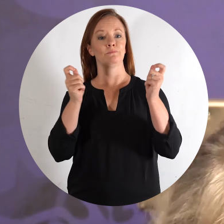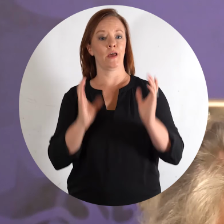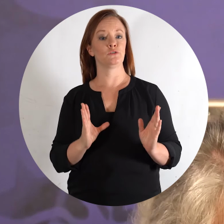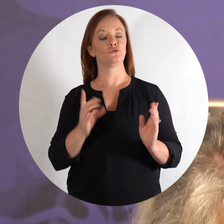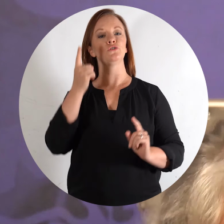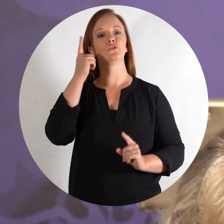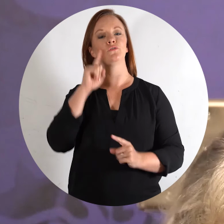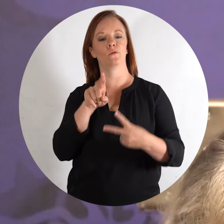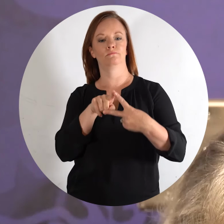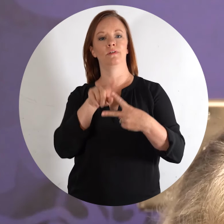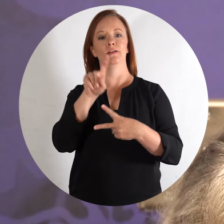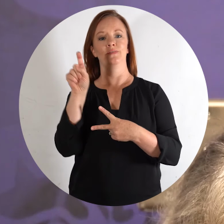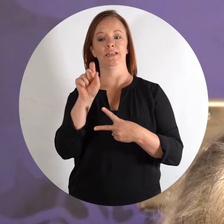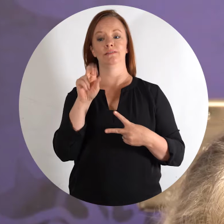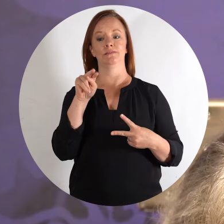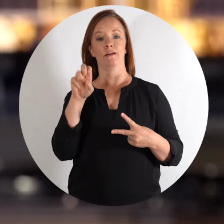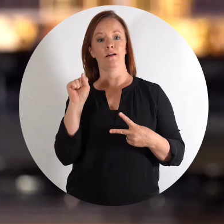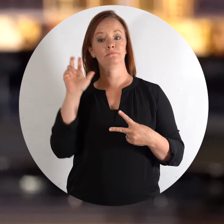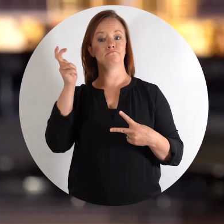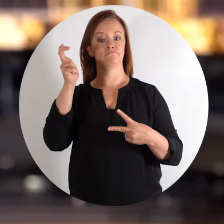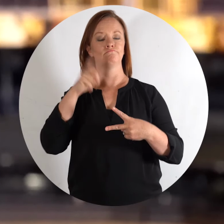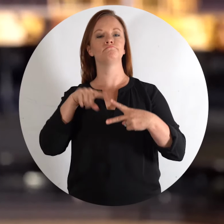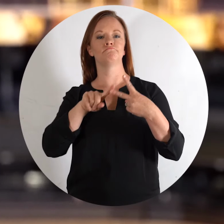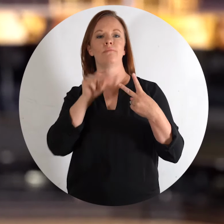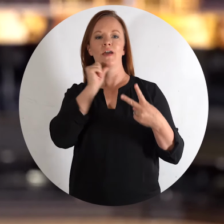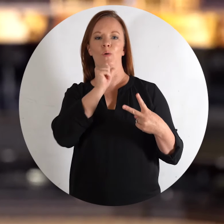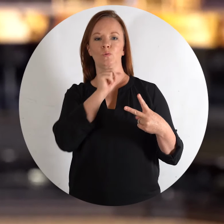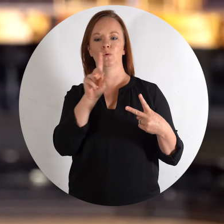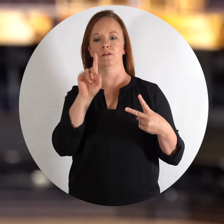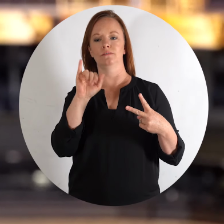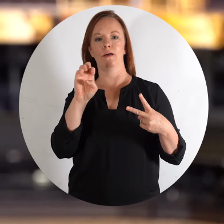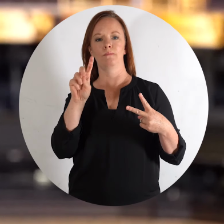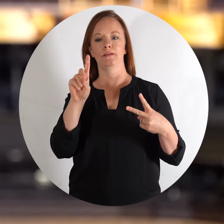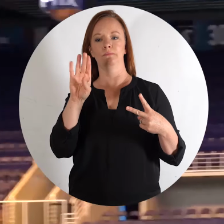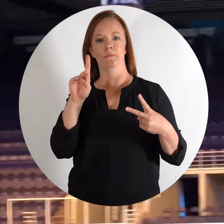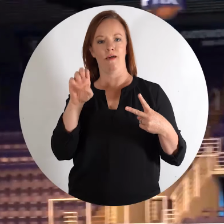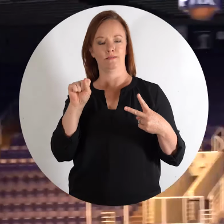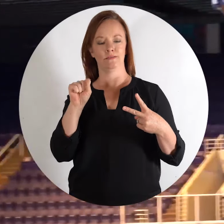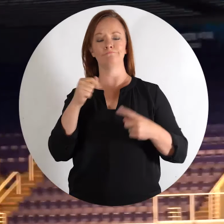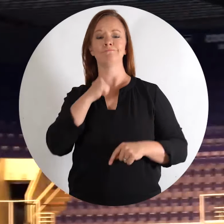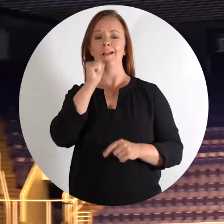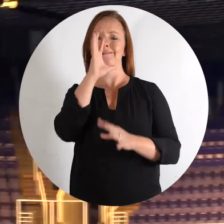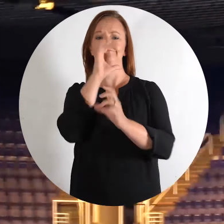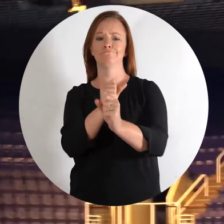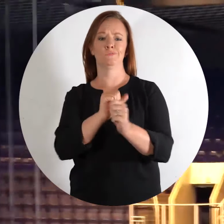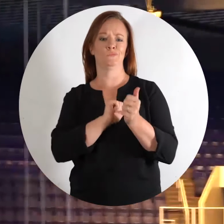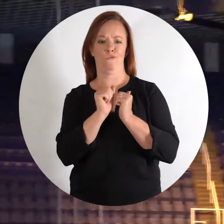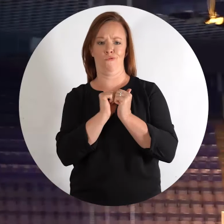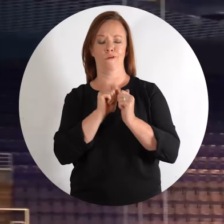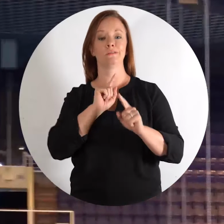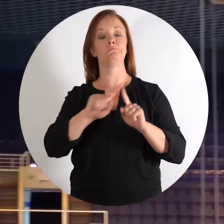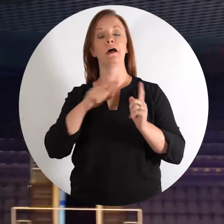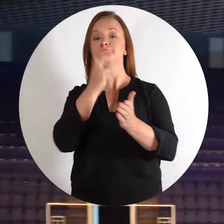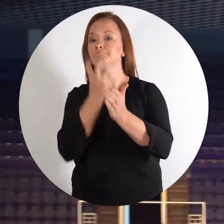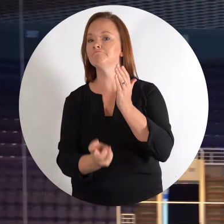for the Phoenix Suns and Arizona Diamondbacks. I'm not into sports, but I'm really into making sure people with disabilities